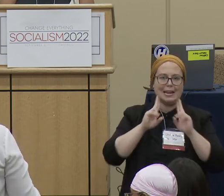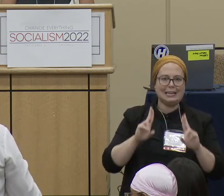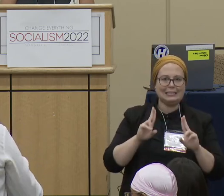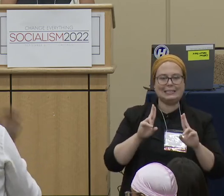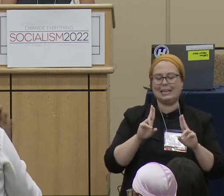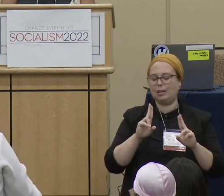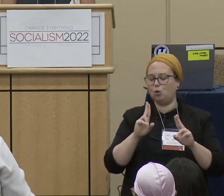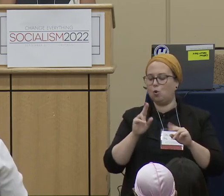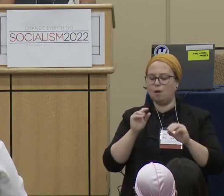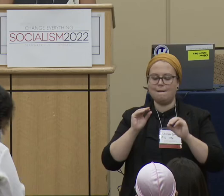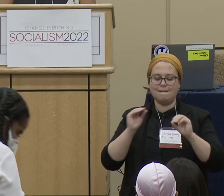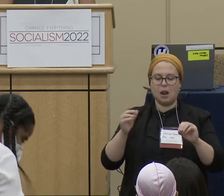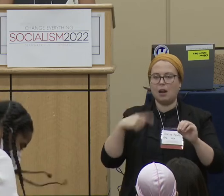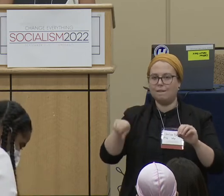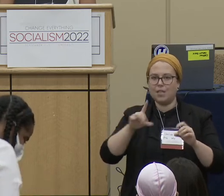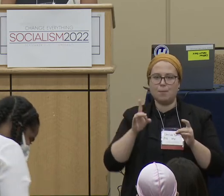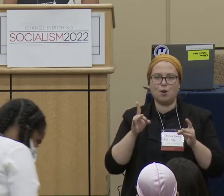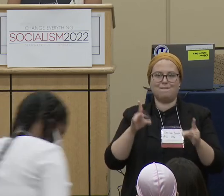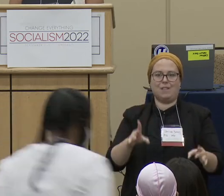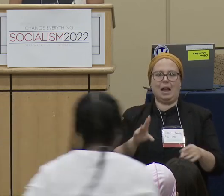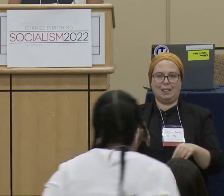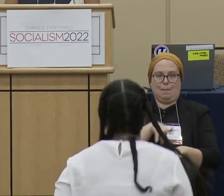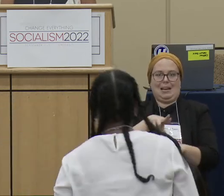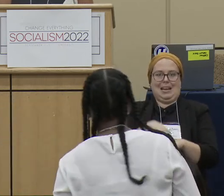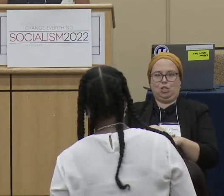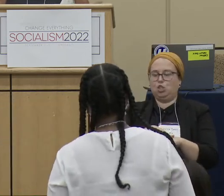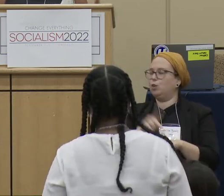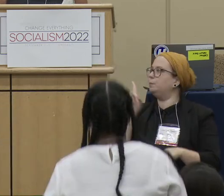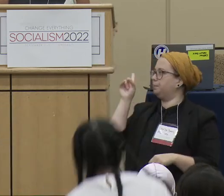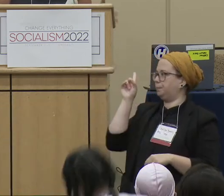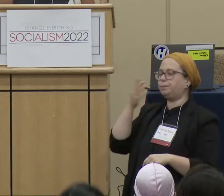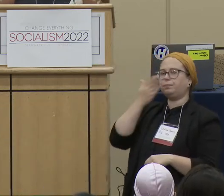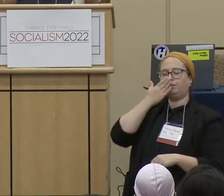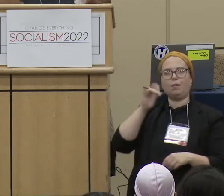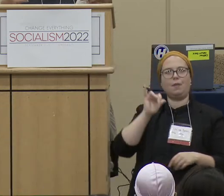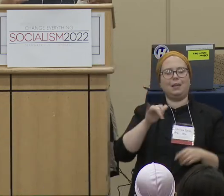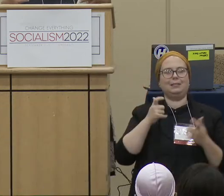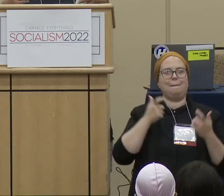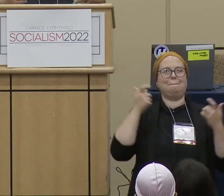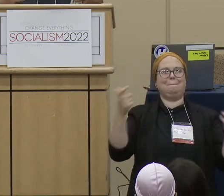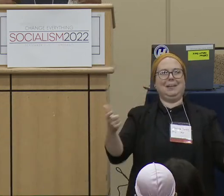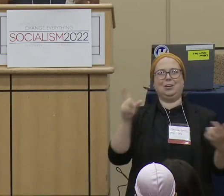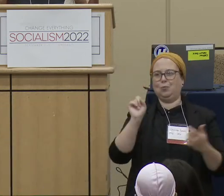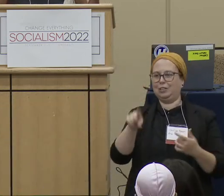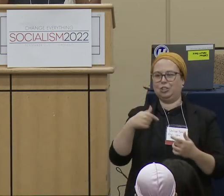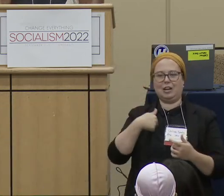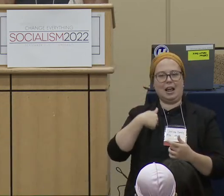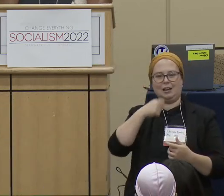necessarily innocent or violent by nature.